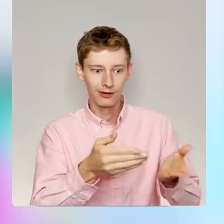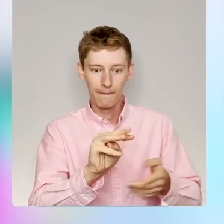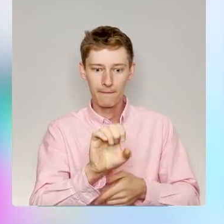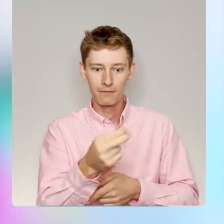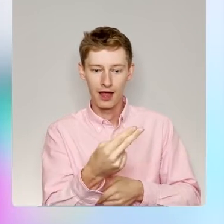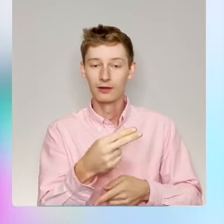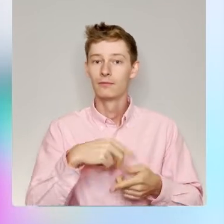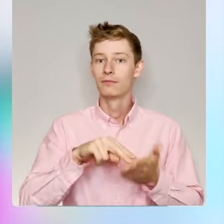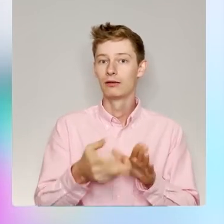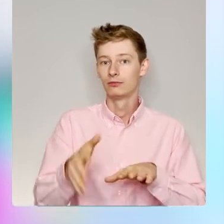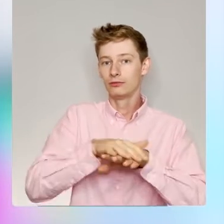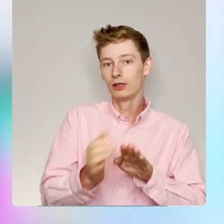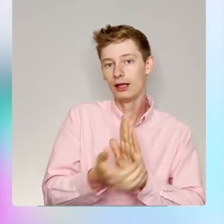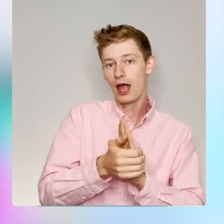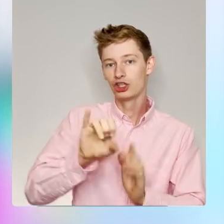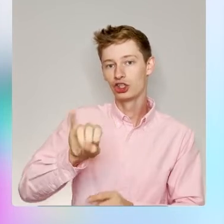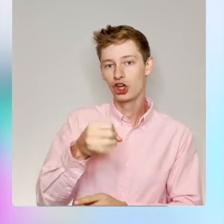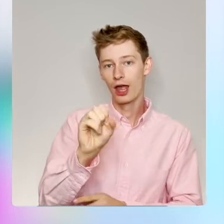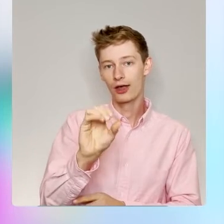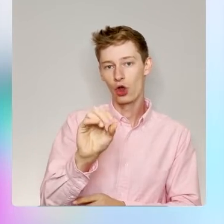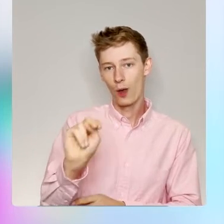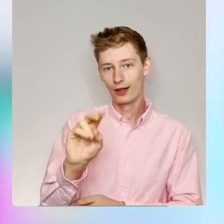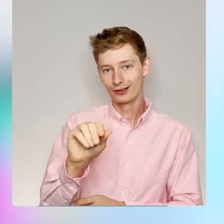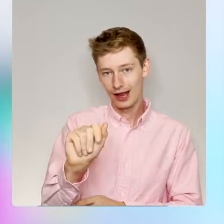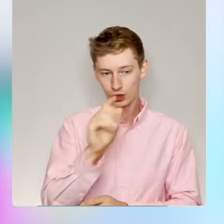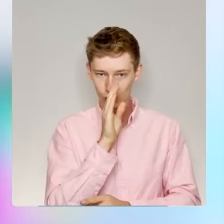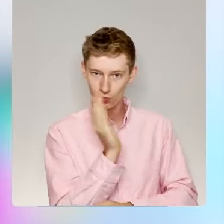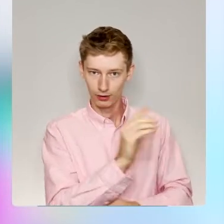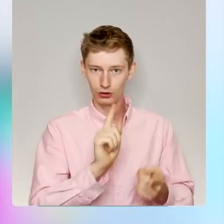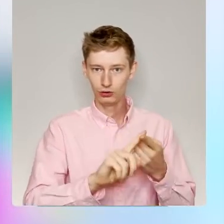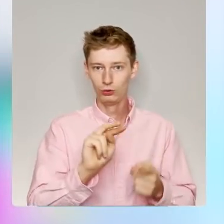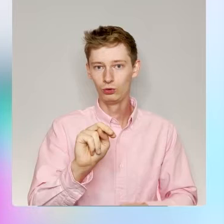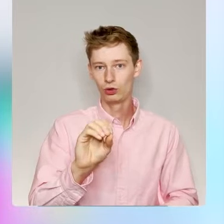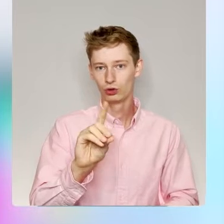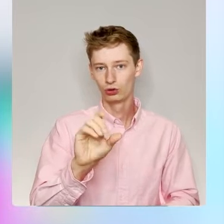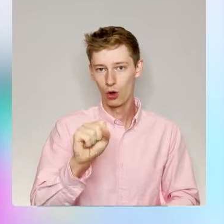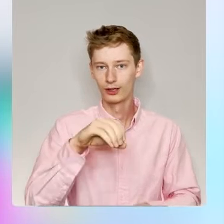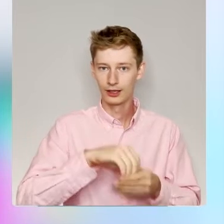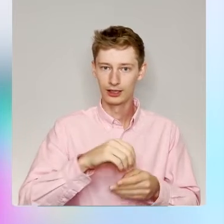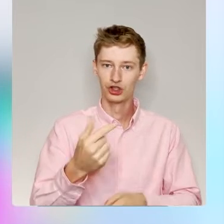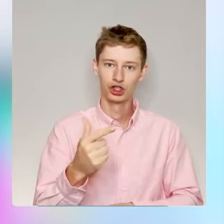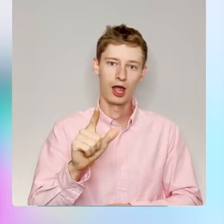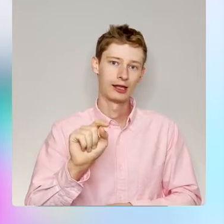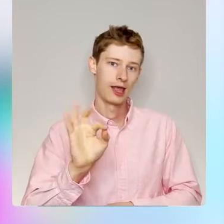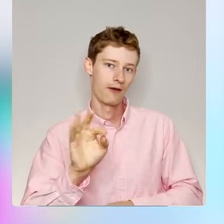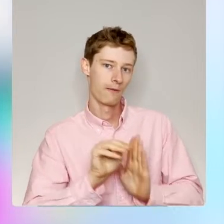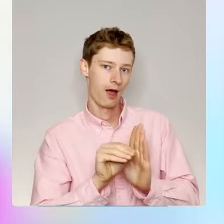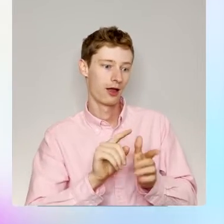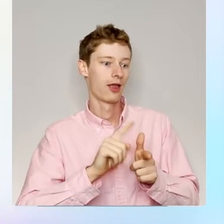where to place props, which objects have colliders, they could all be defined from within Blender.